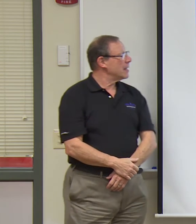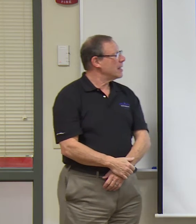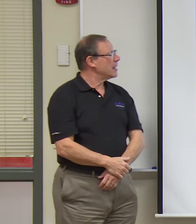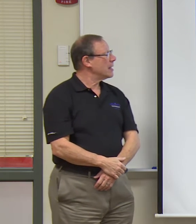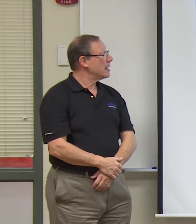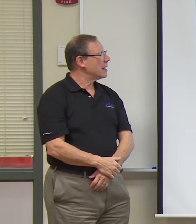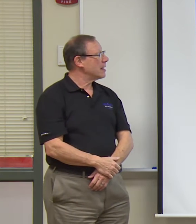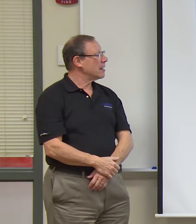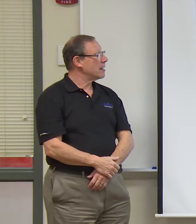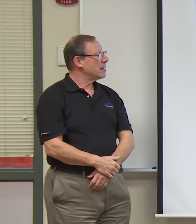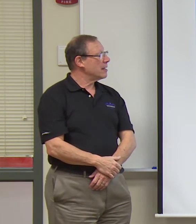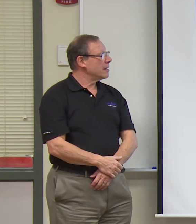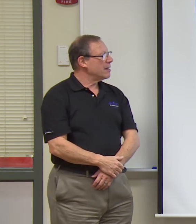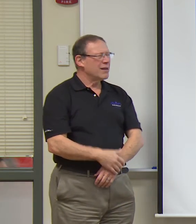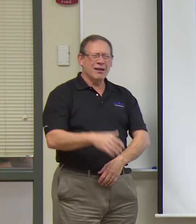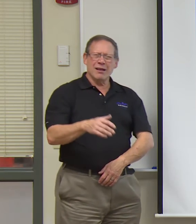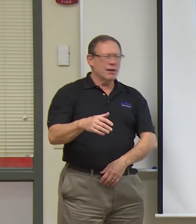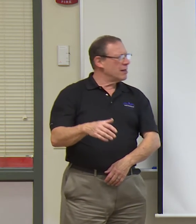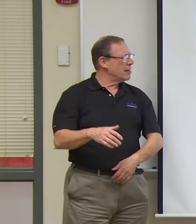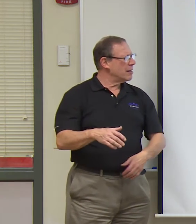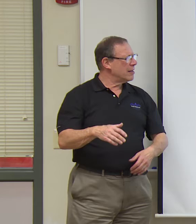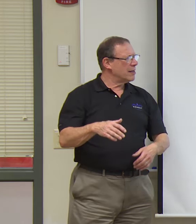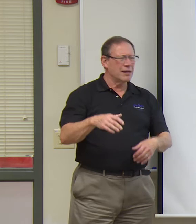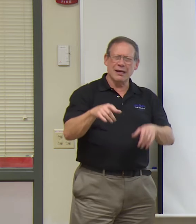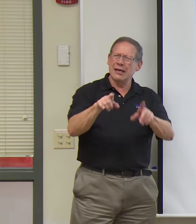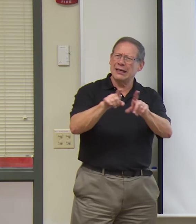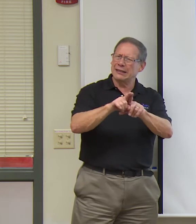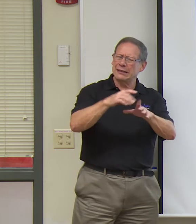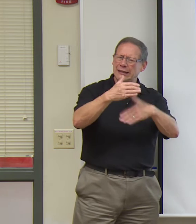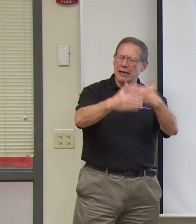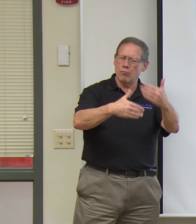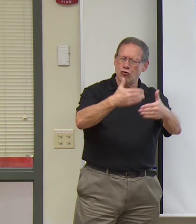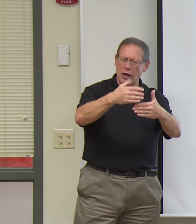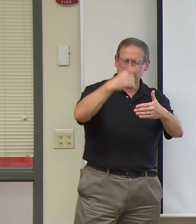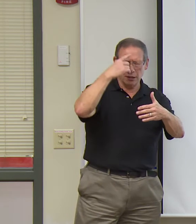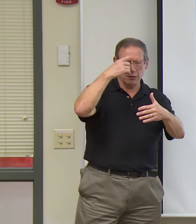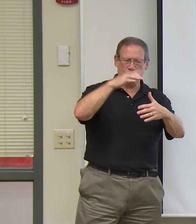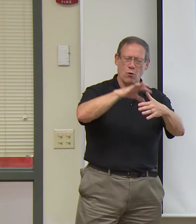and this is pretty much the same process whether you're talking about content or a discussion or a quiz...